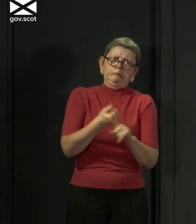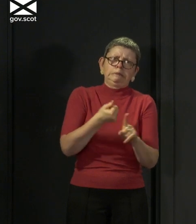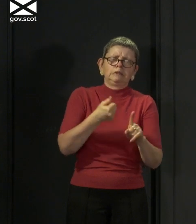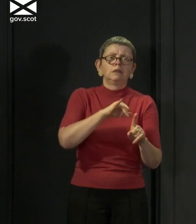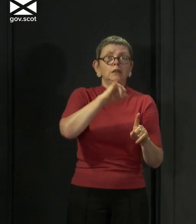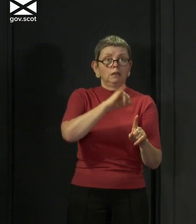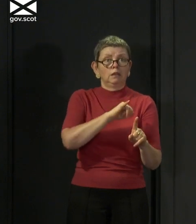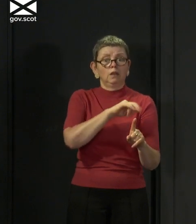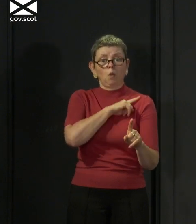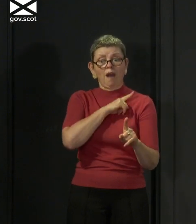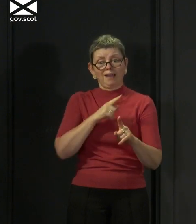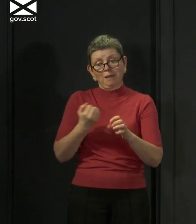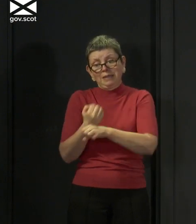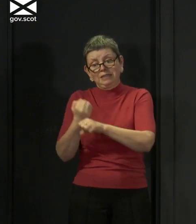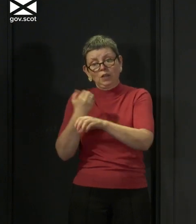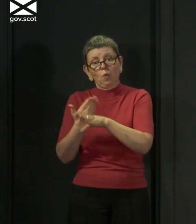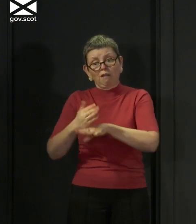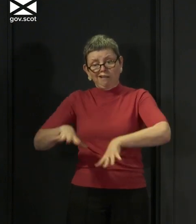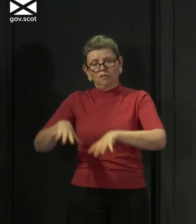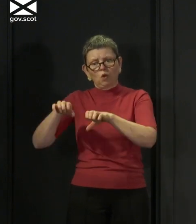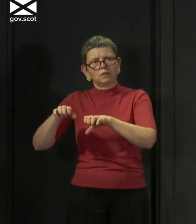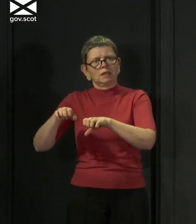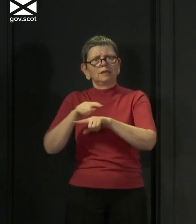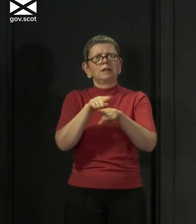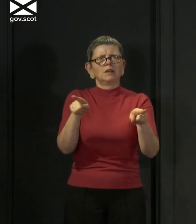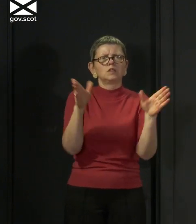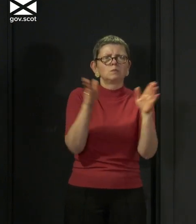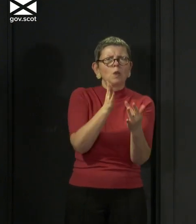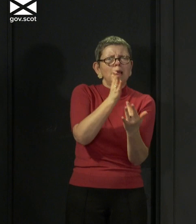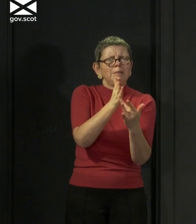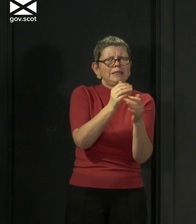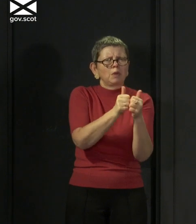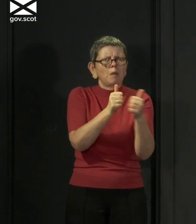halt in construction activities. This fund will help to ease any cashflow or liquidity